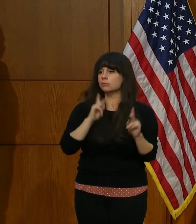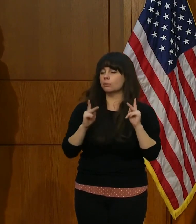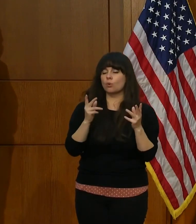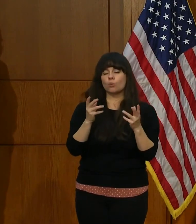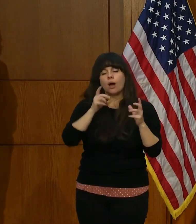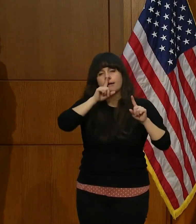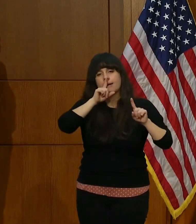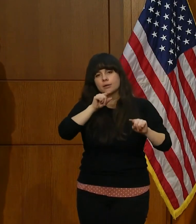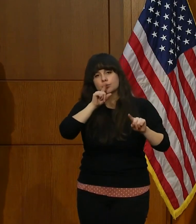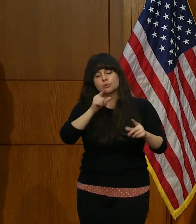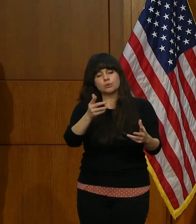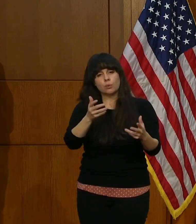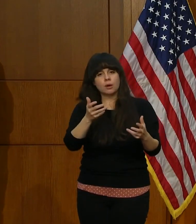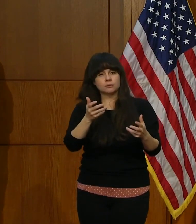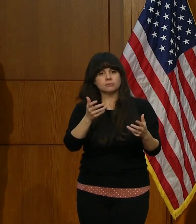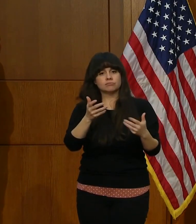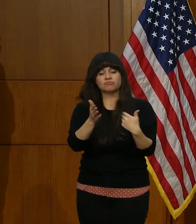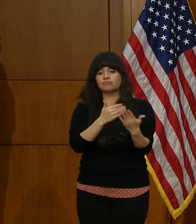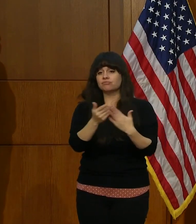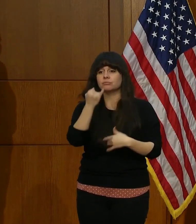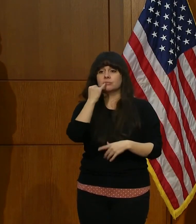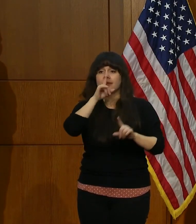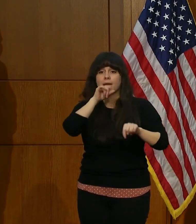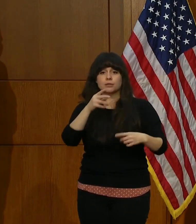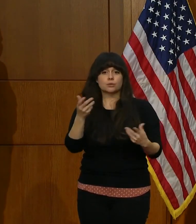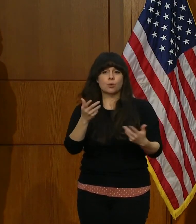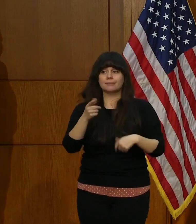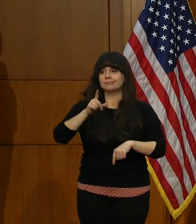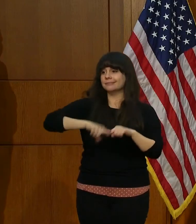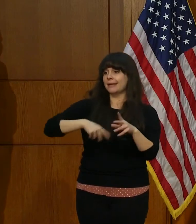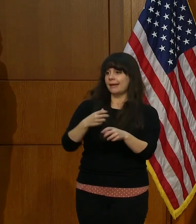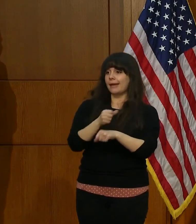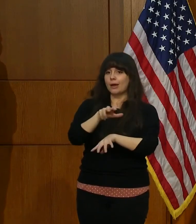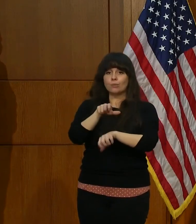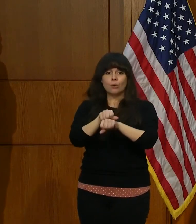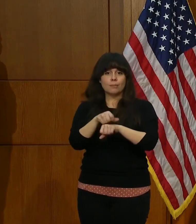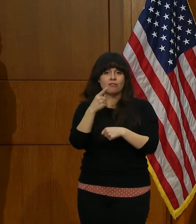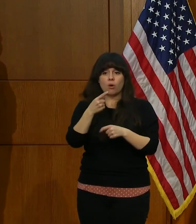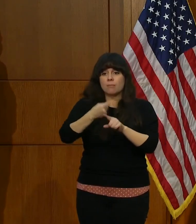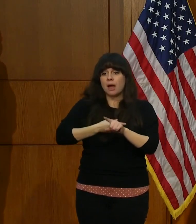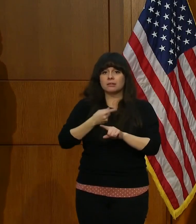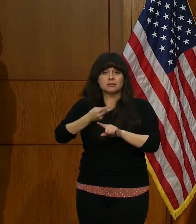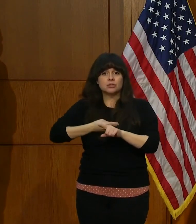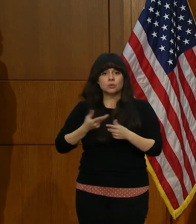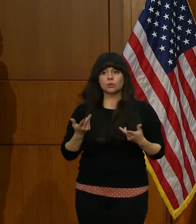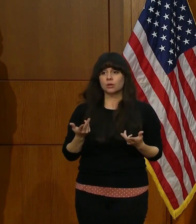SERIOUSLY BECAUSE I KNOW THAT PEOPLE JUST WANT ANSWERS. EVEN